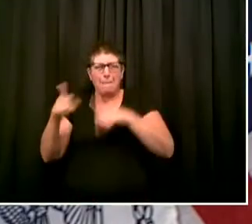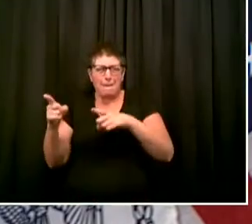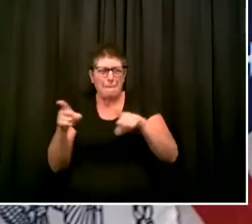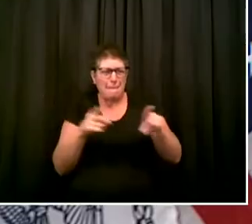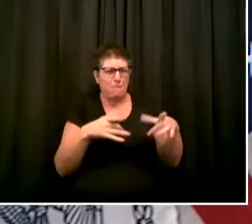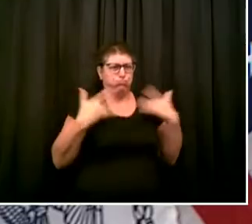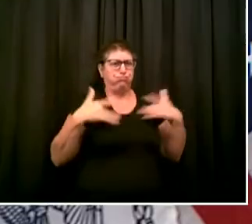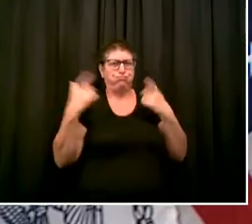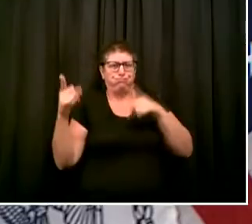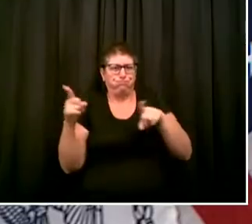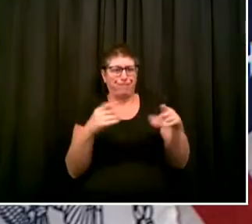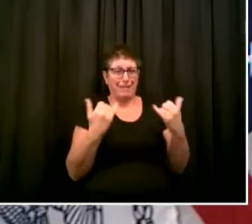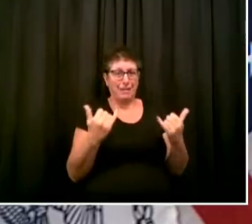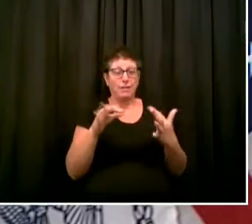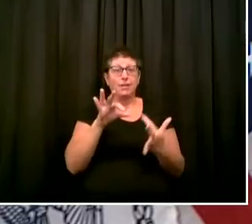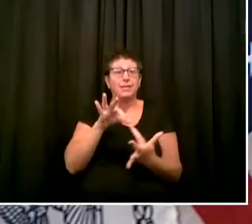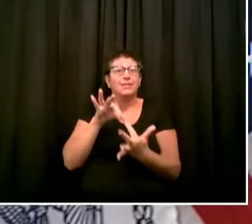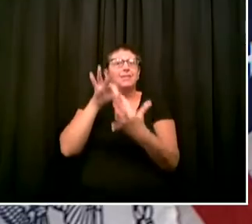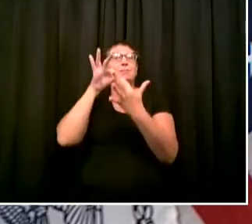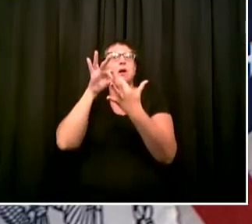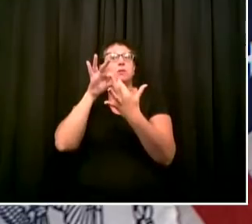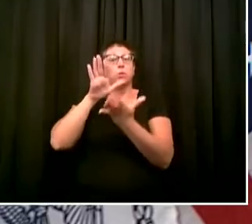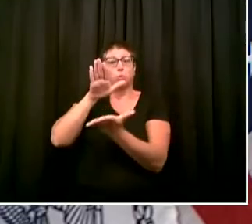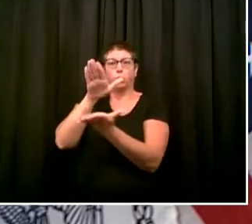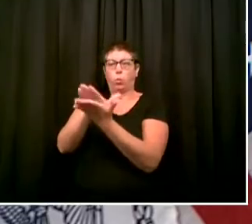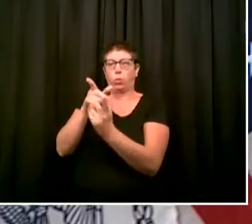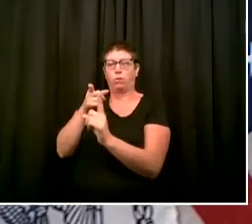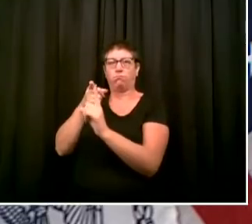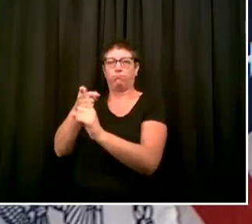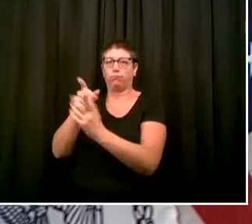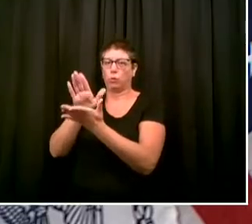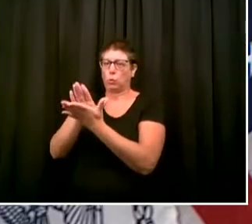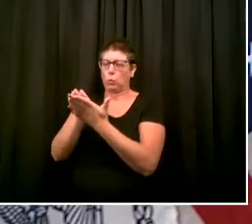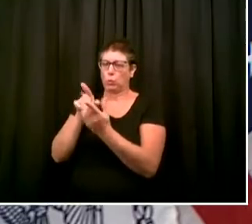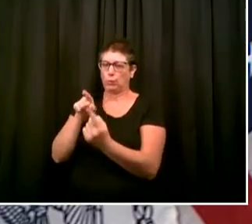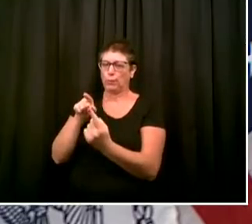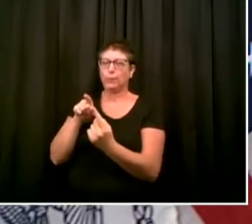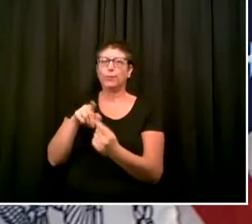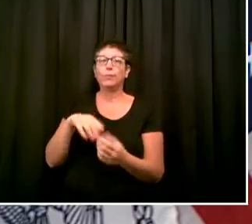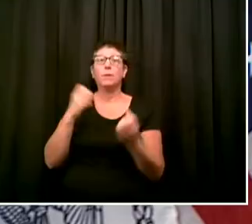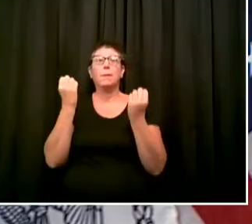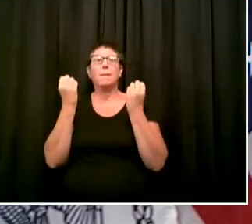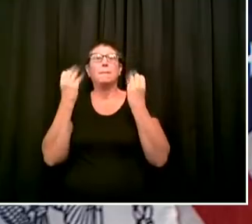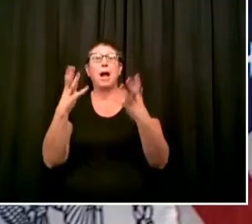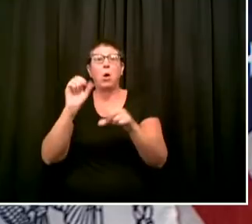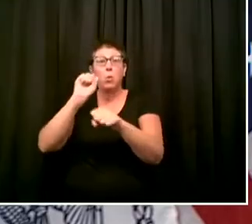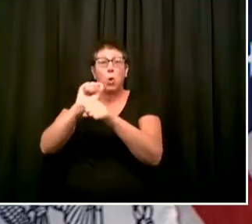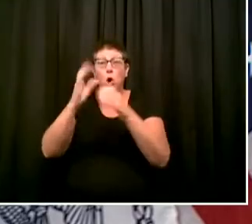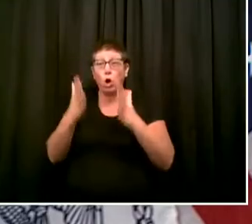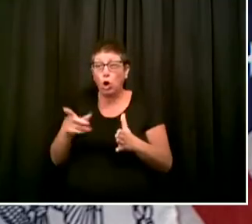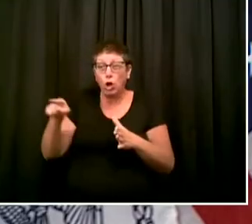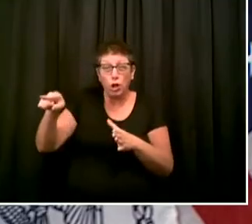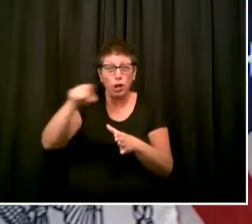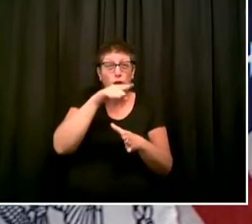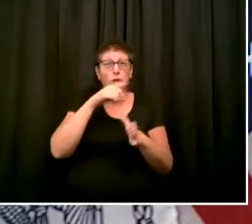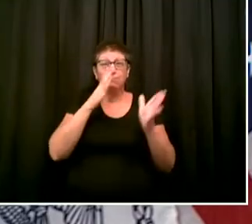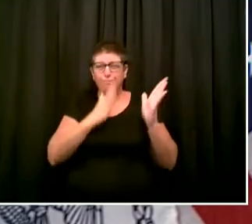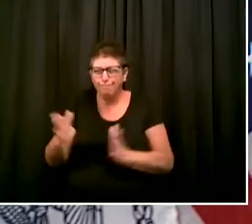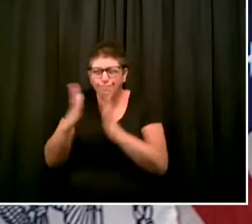A LOT OF WORK BEING DONE AS WE SPEAK TO GET THIN GSREADY ORF THETA SRT OF SCHOOL. GOOD WORK BEING